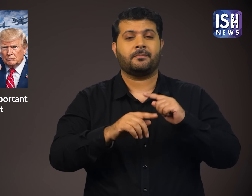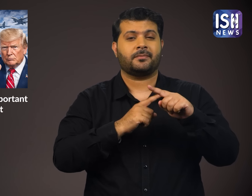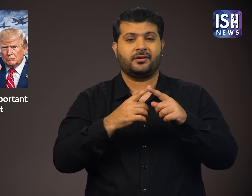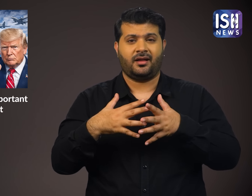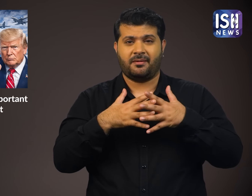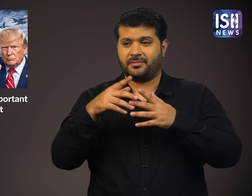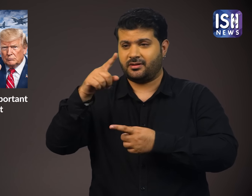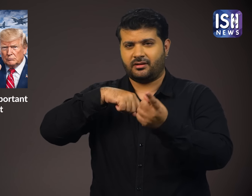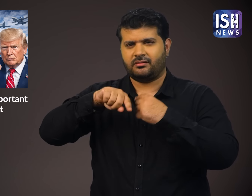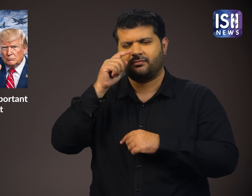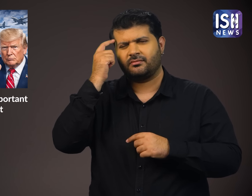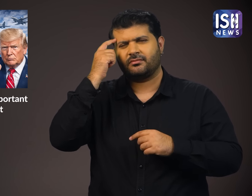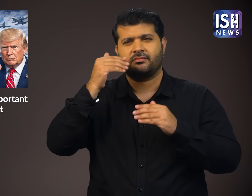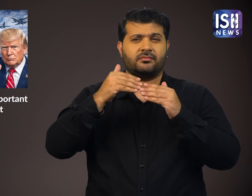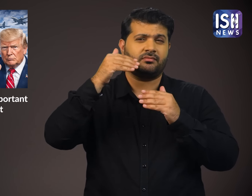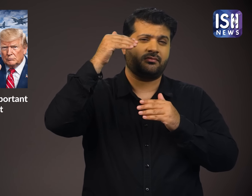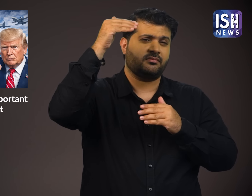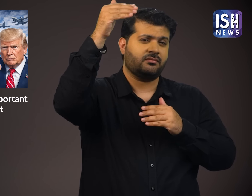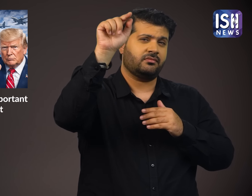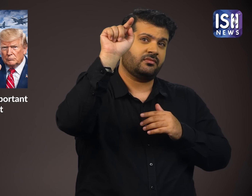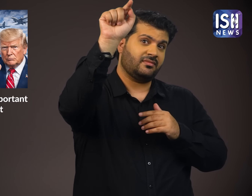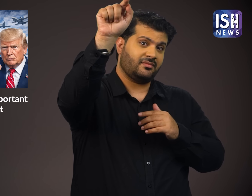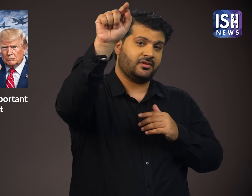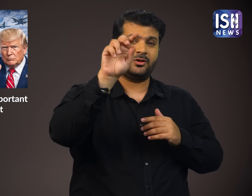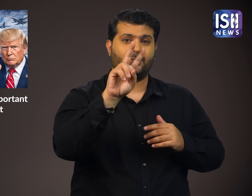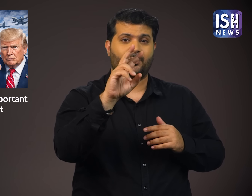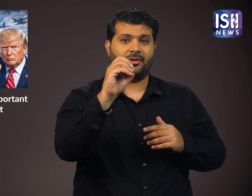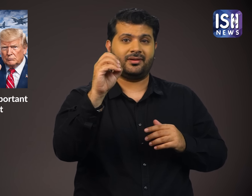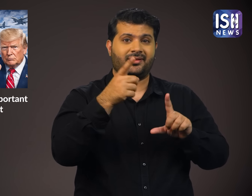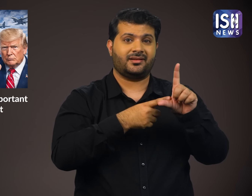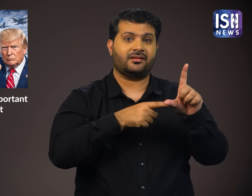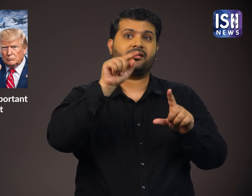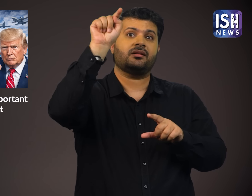The U.S. is thinking 200 years ahead.